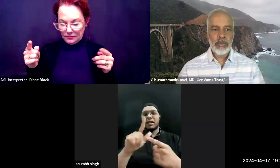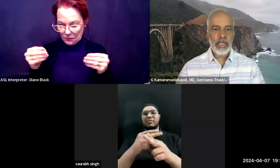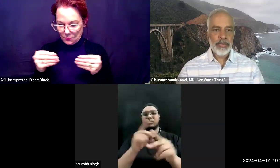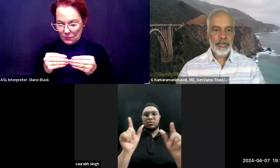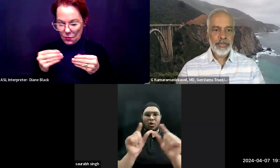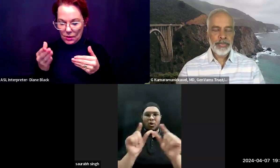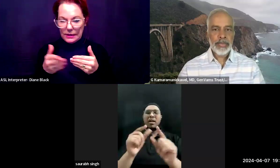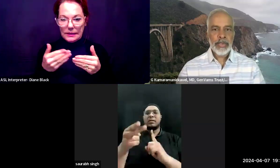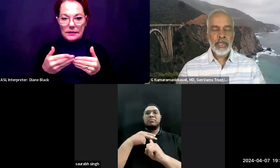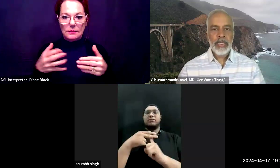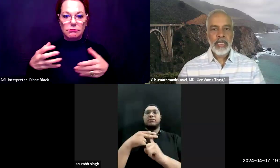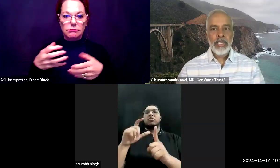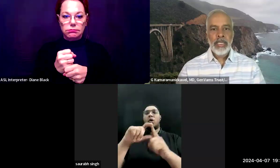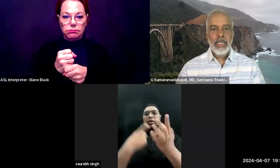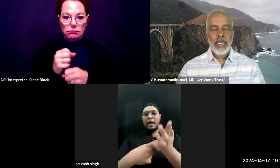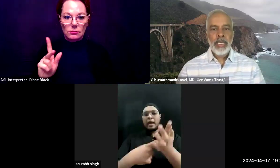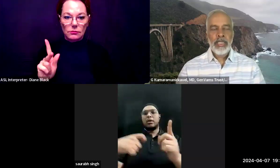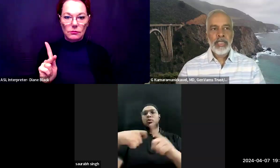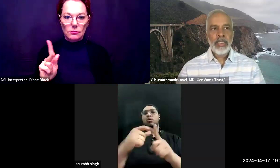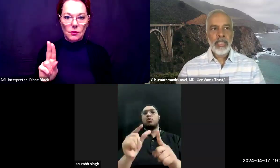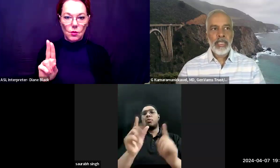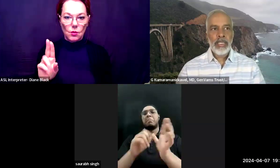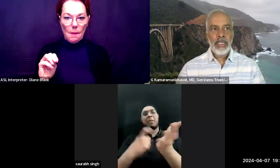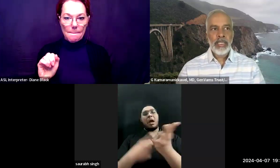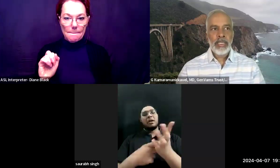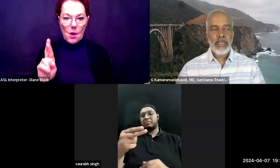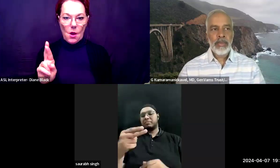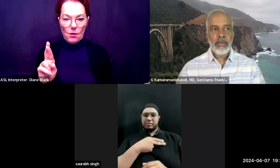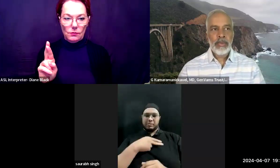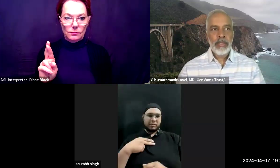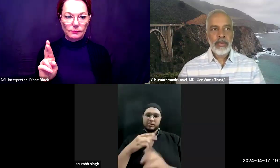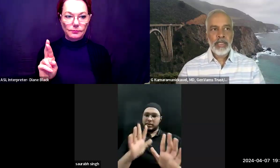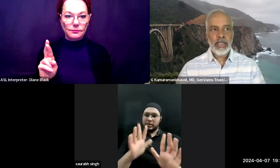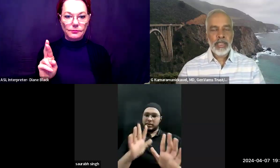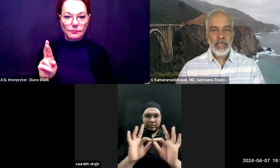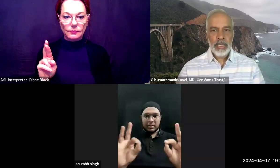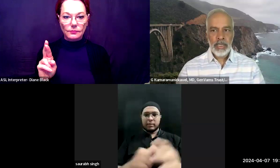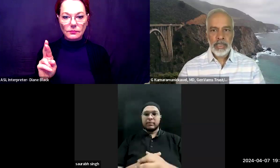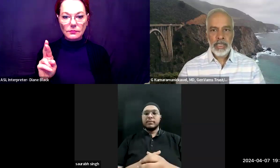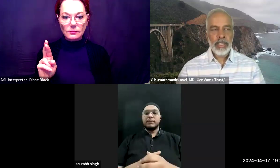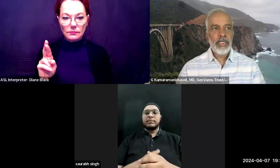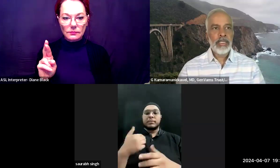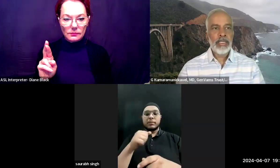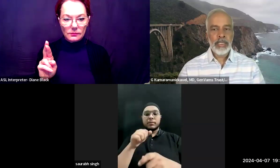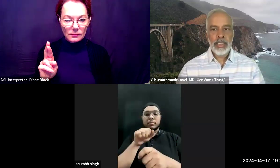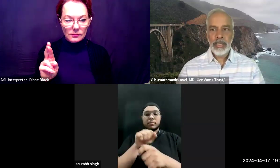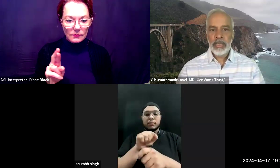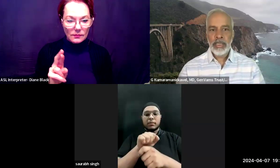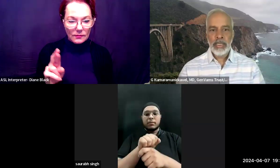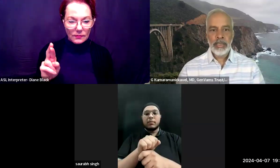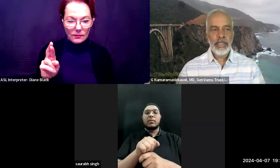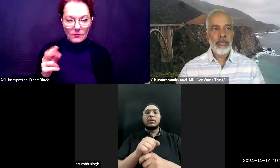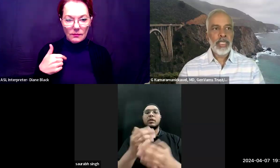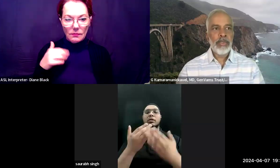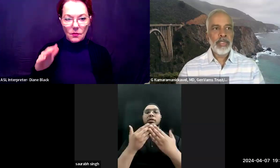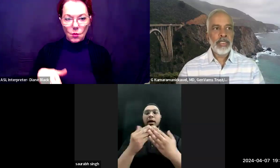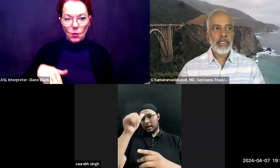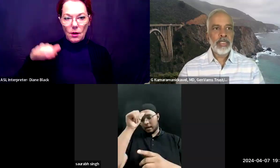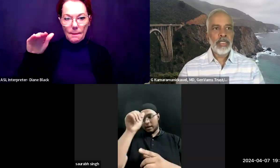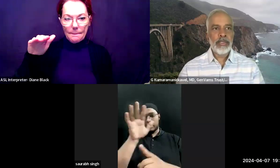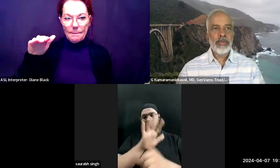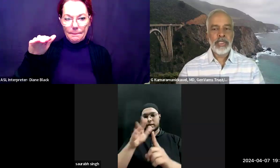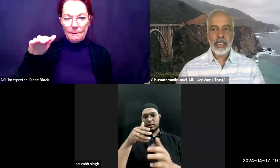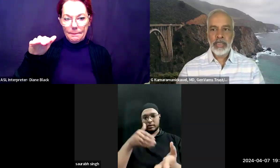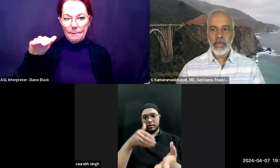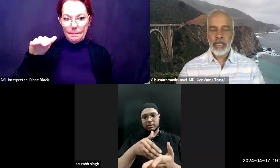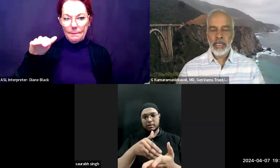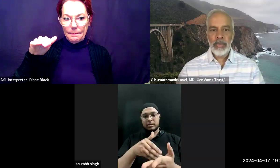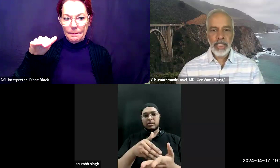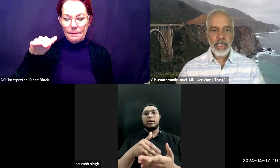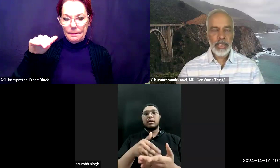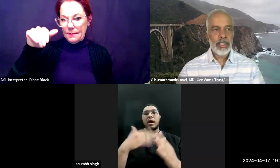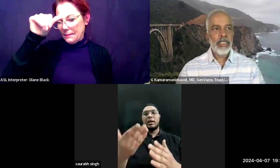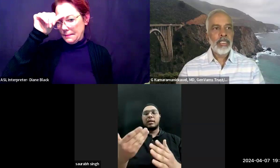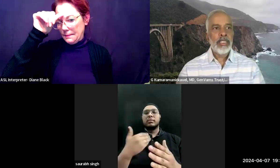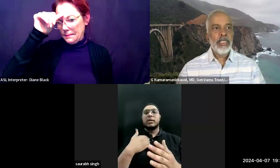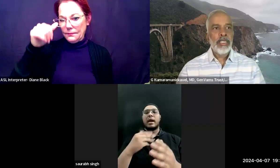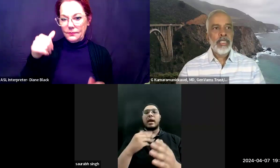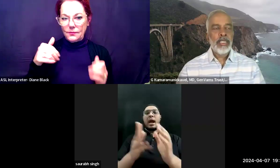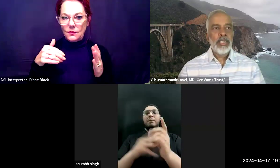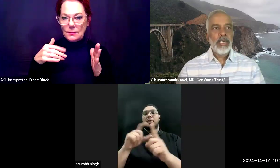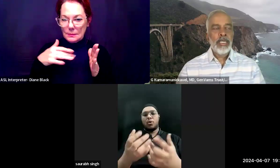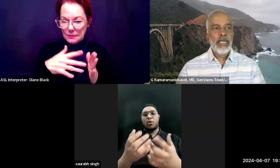Kumar. And I worked and studied in India. Did my MBBS. And after which I did my MD.